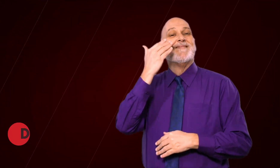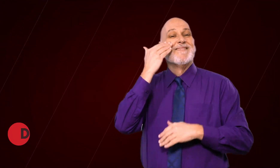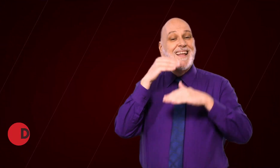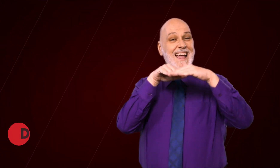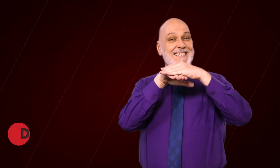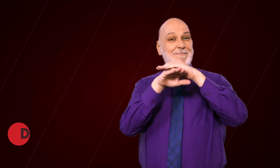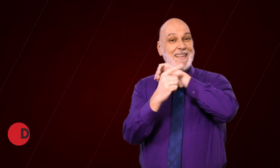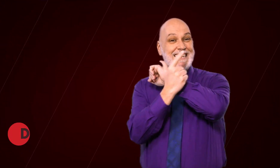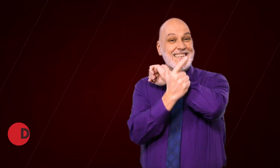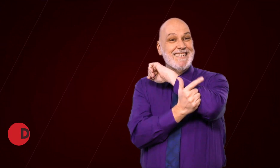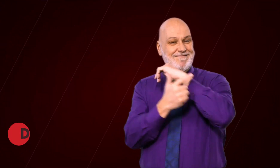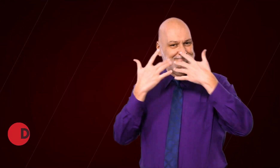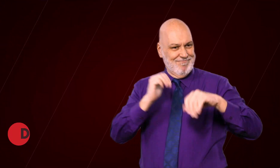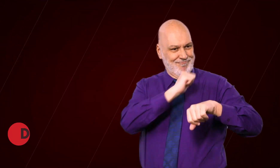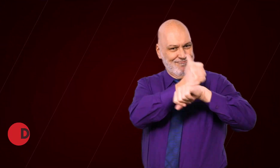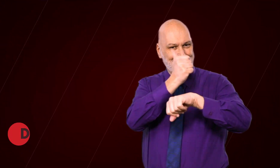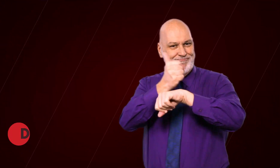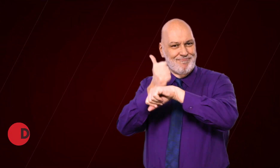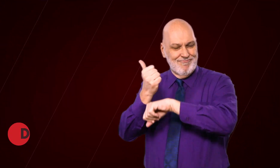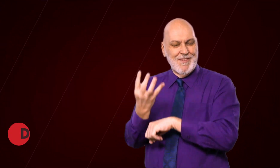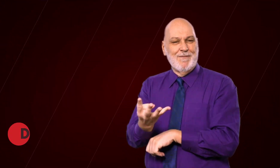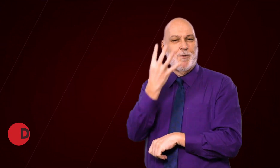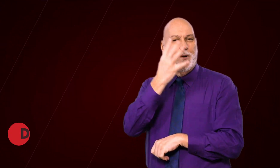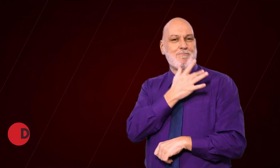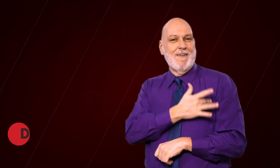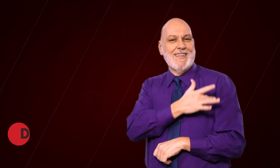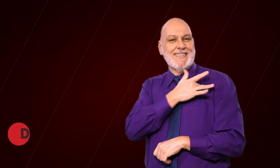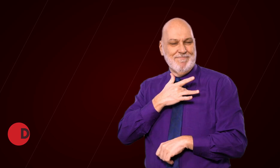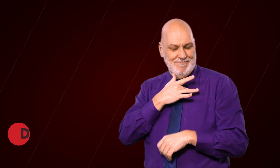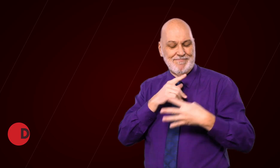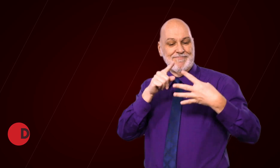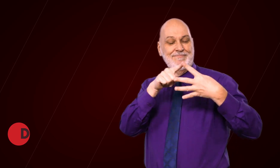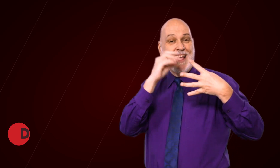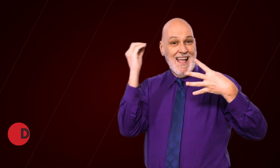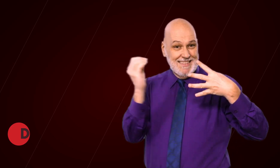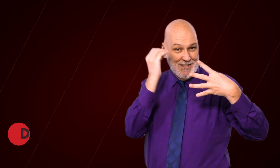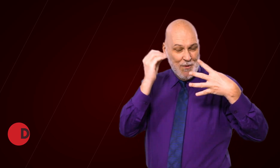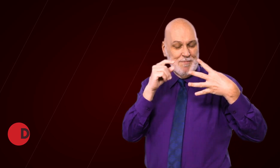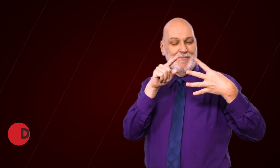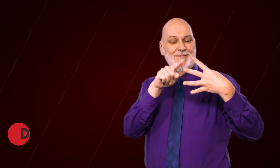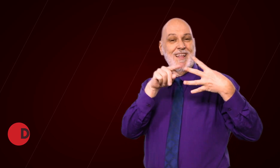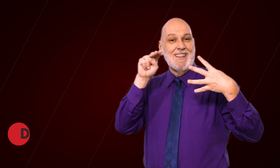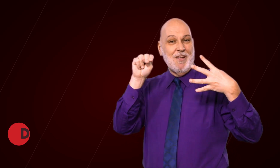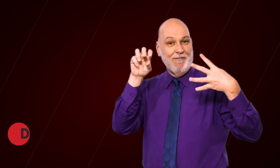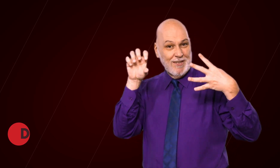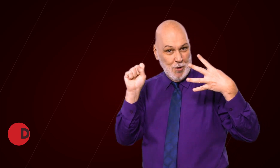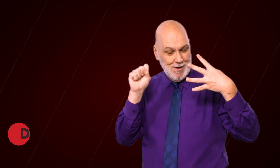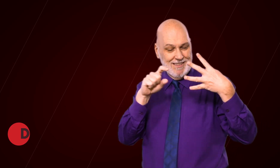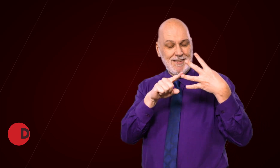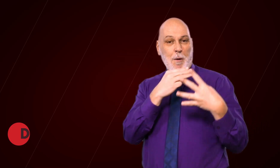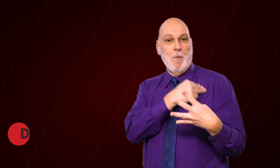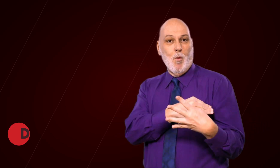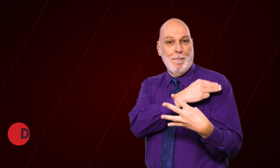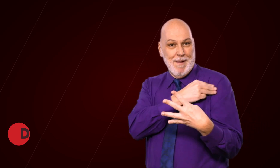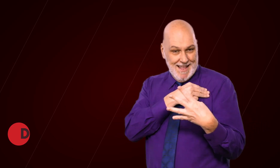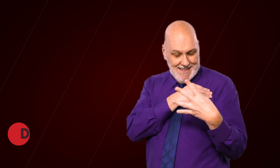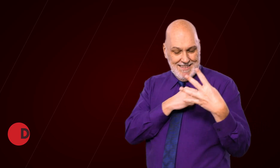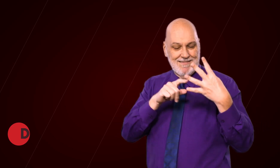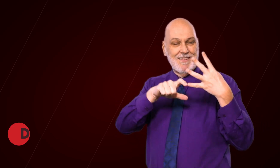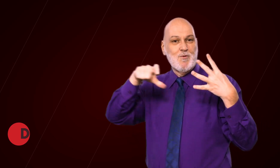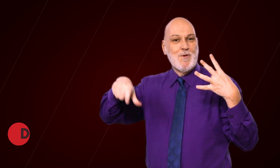[Anselmo]: Four provinces - Ontario, Nova Scotia,